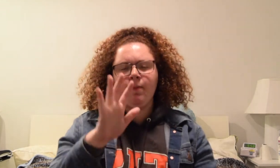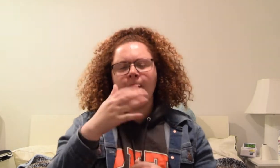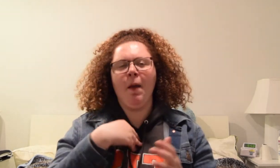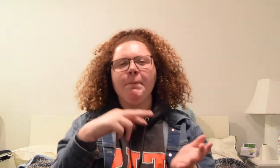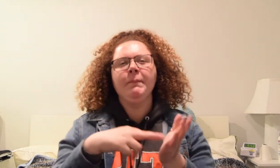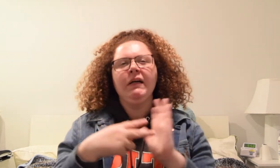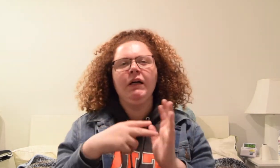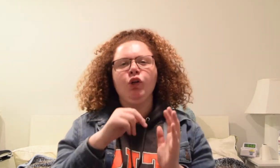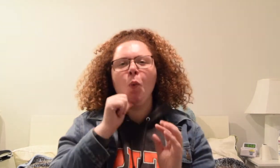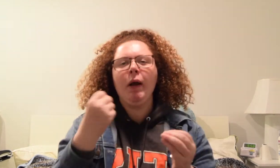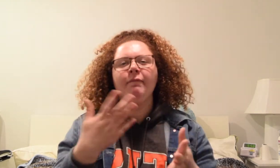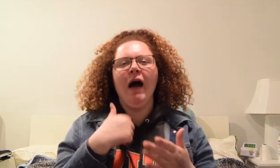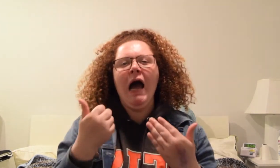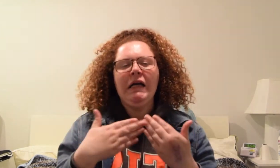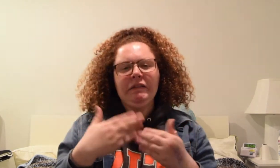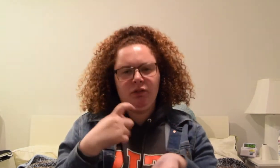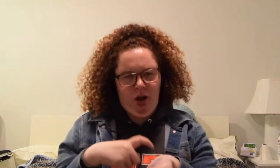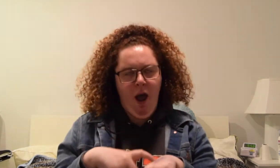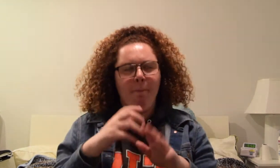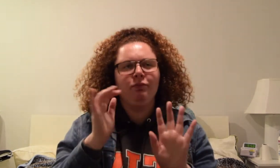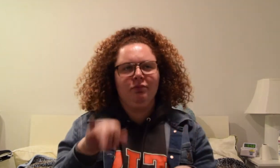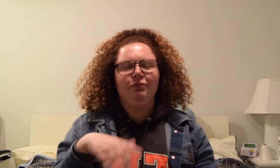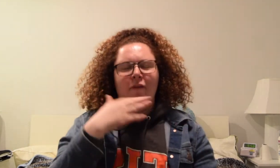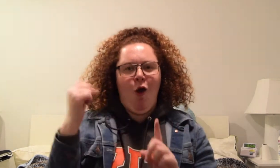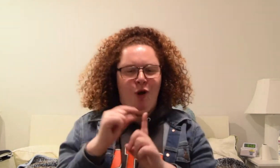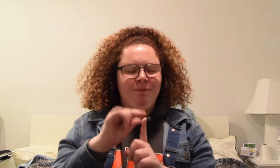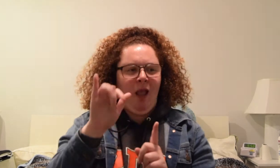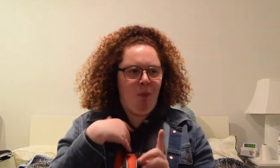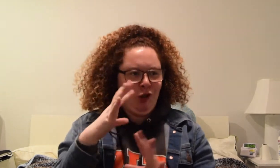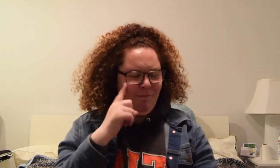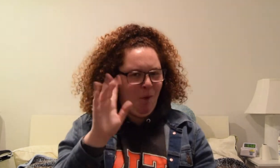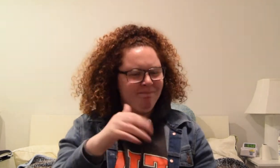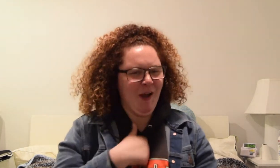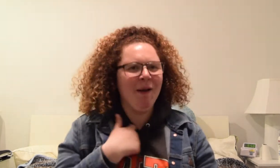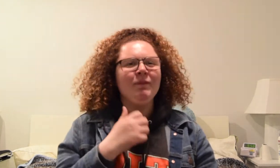I mean, they don't give me an easy time. That's a better word I was looking for sorry